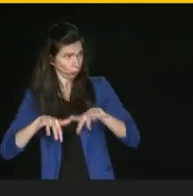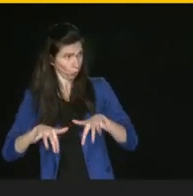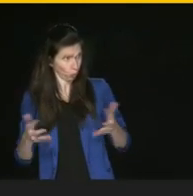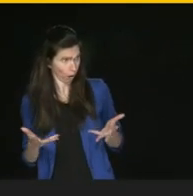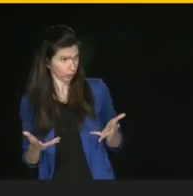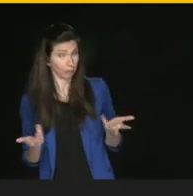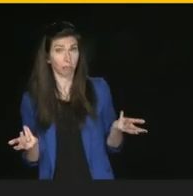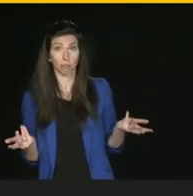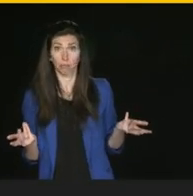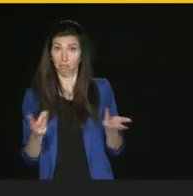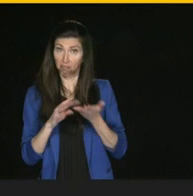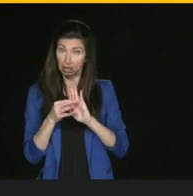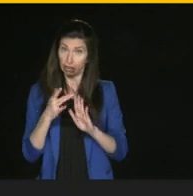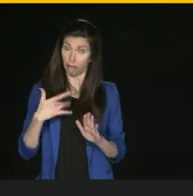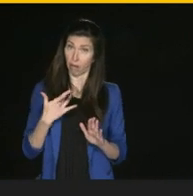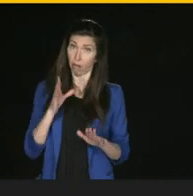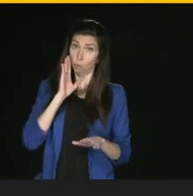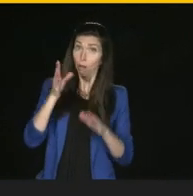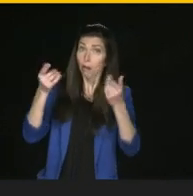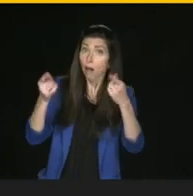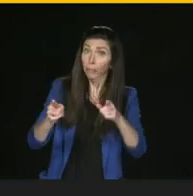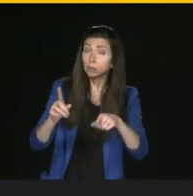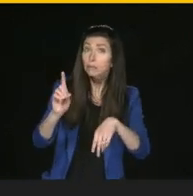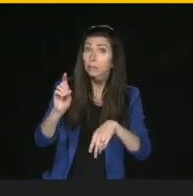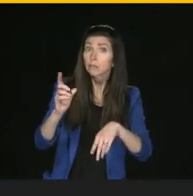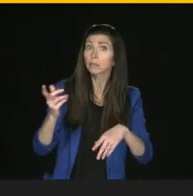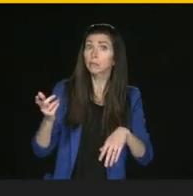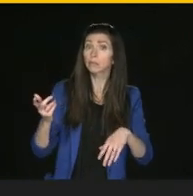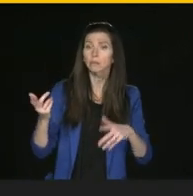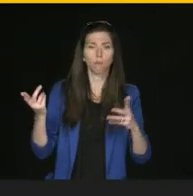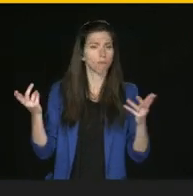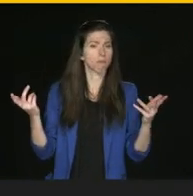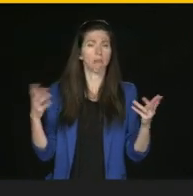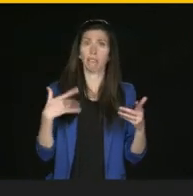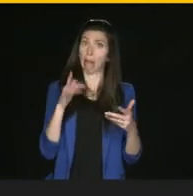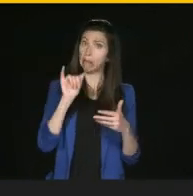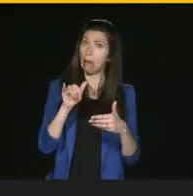HOW DO WE WRITE ABOUT THOSE? ARE THOSE THE MOST LIKELY